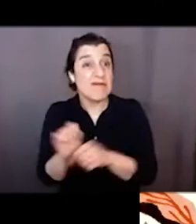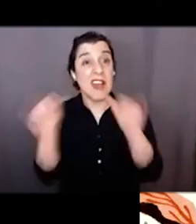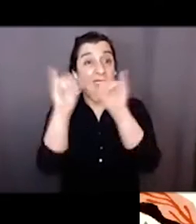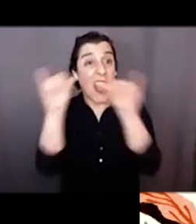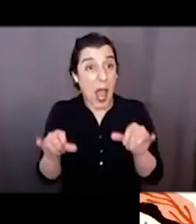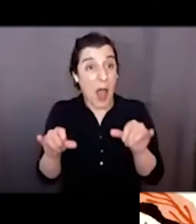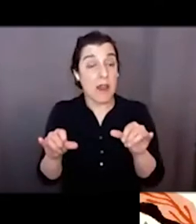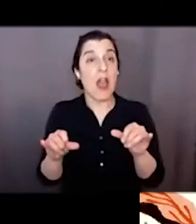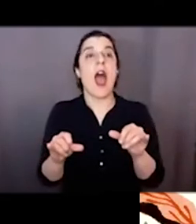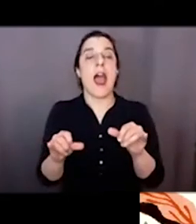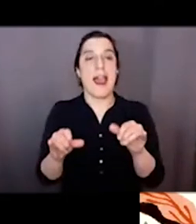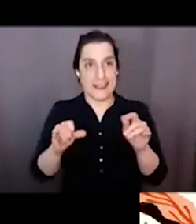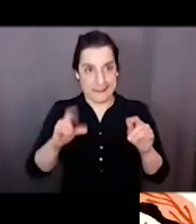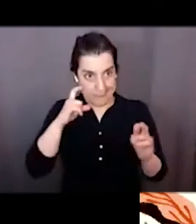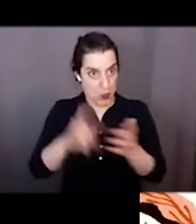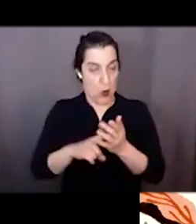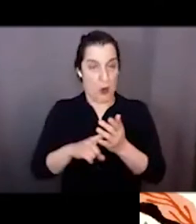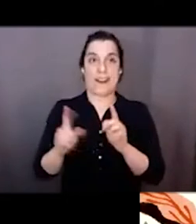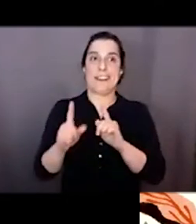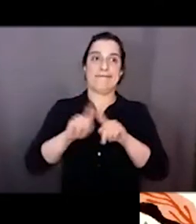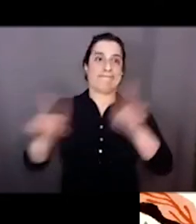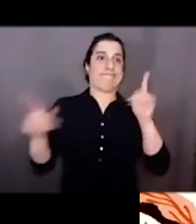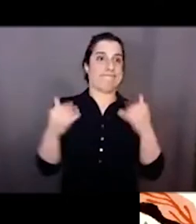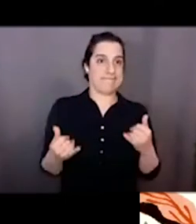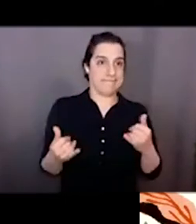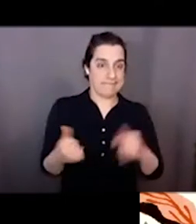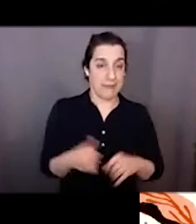Many blind students and workers were interdependent with people who had